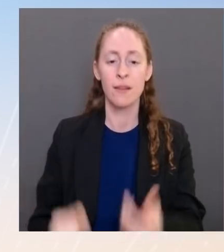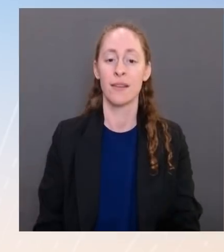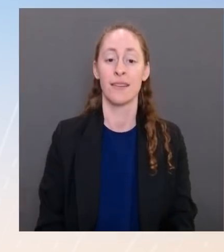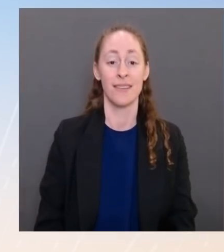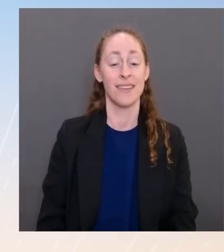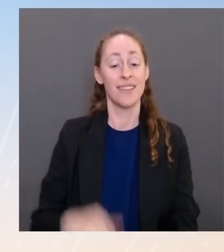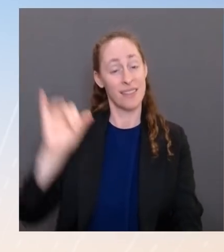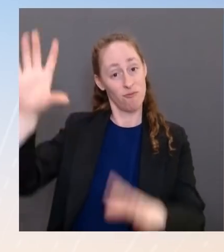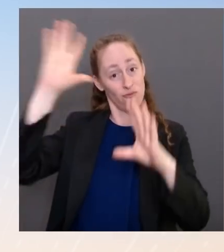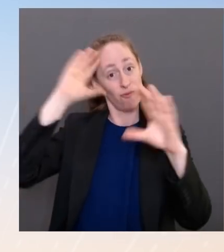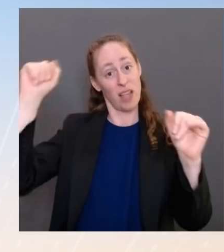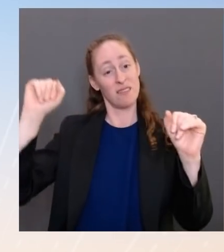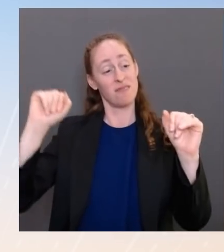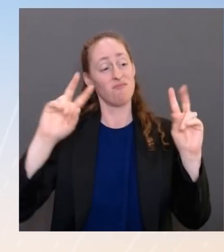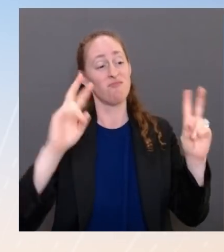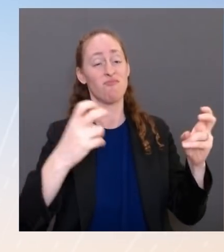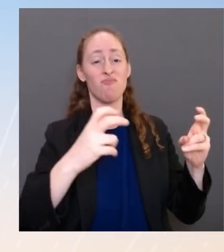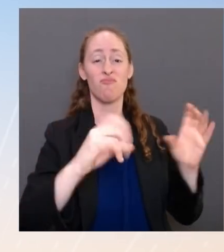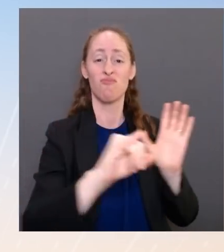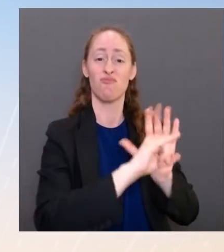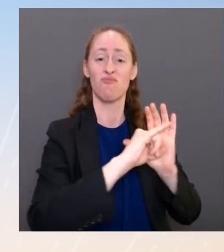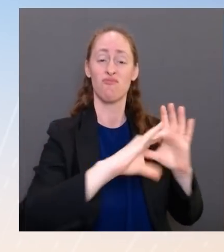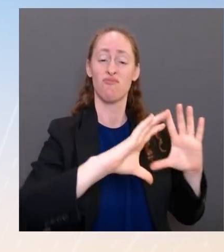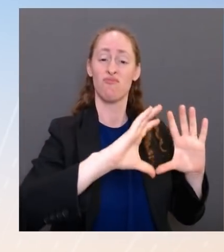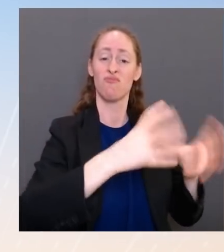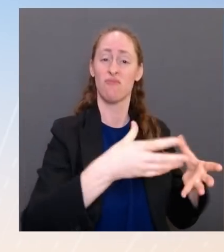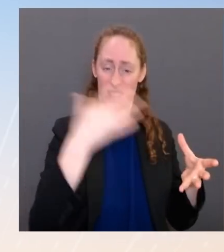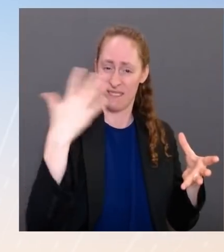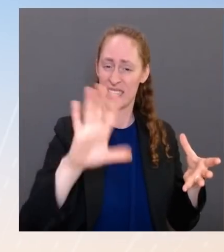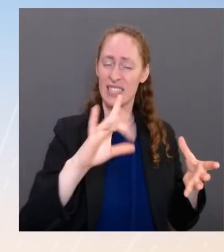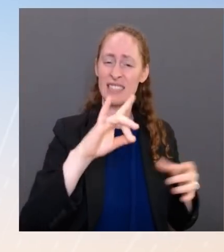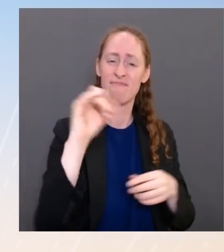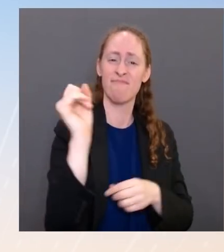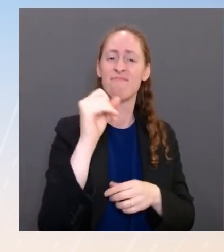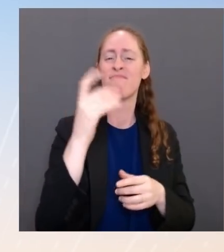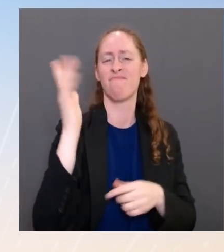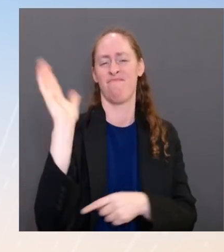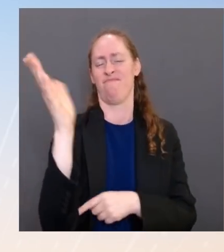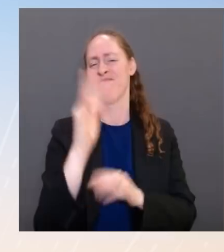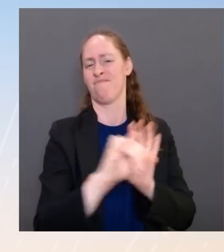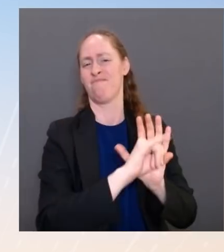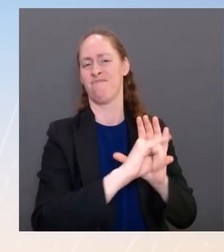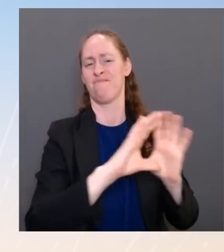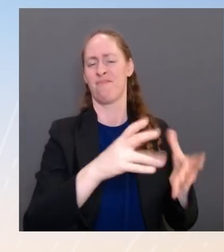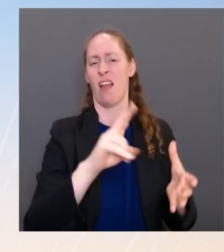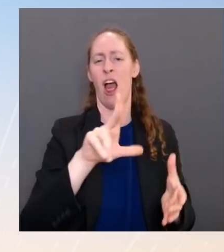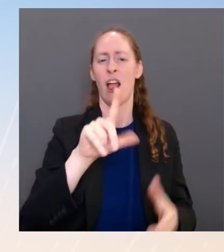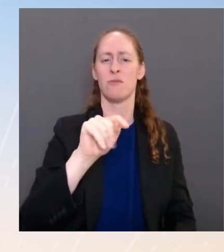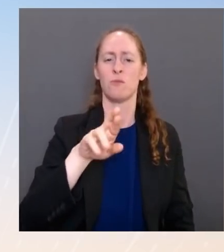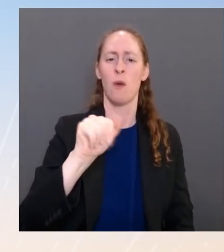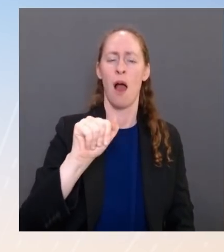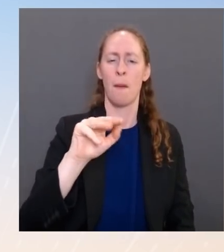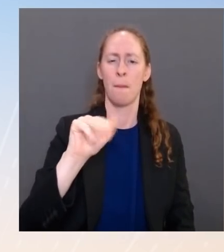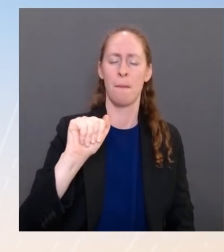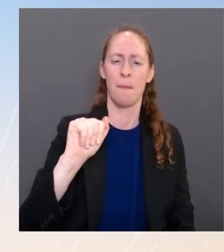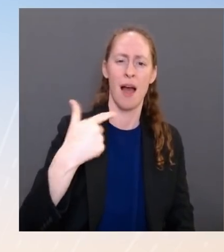And I think what has struck him is how extreme some of the policies and proposals are that a certain wing of the Republican Party --